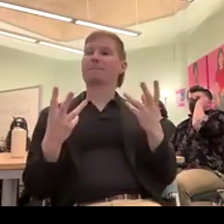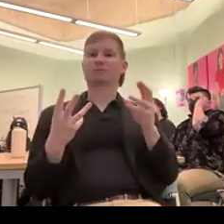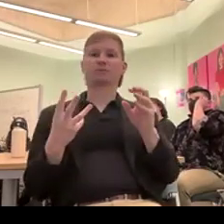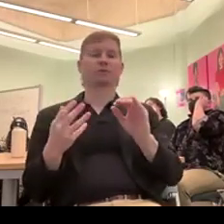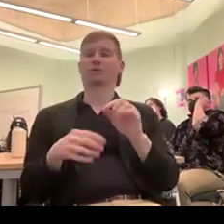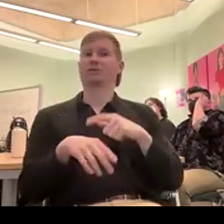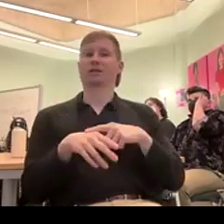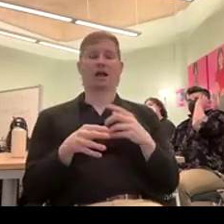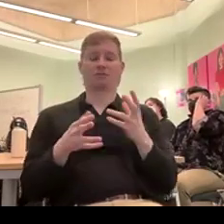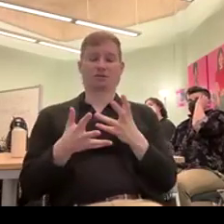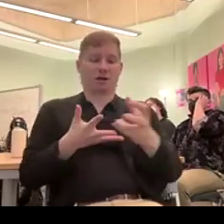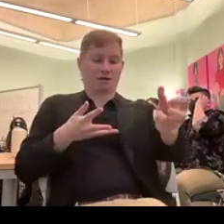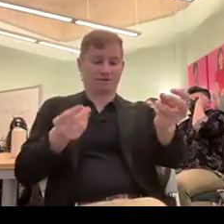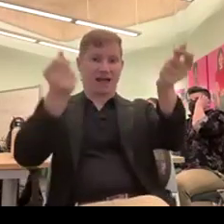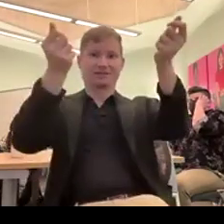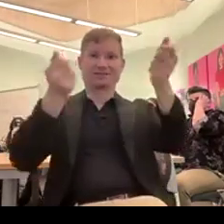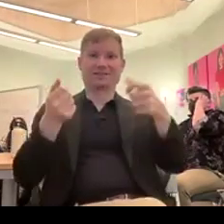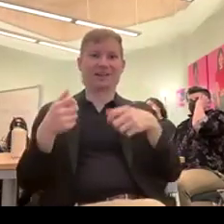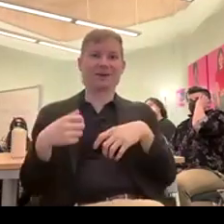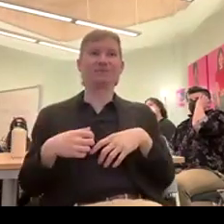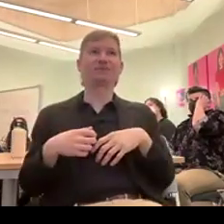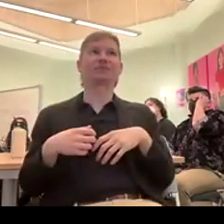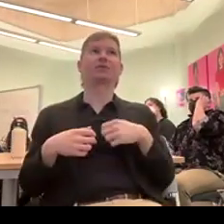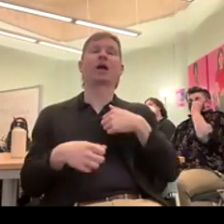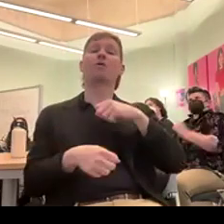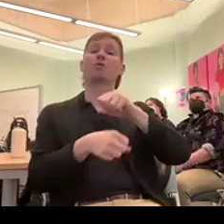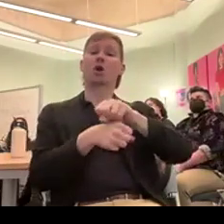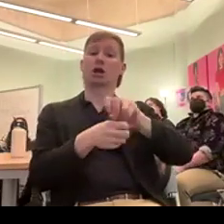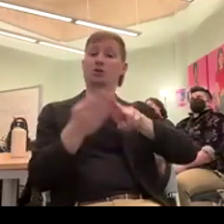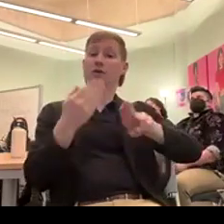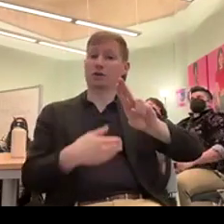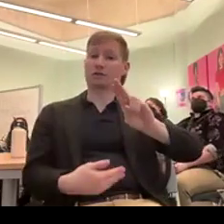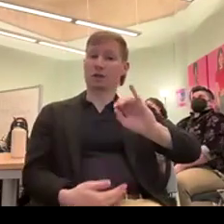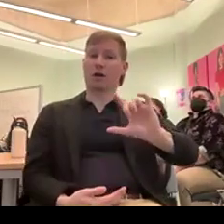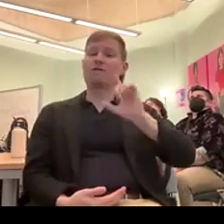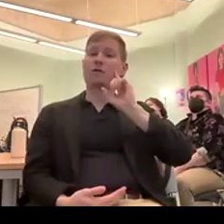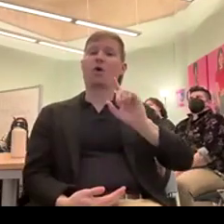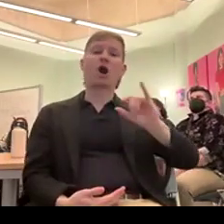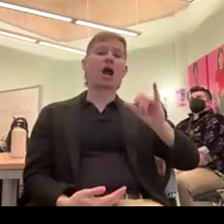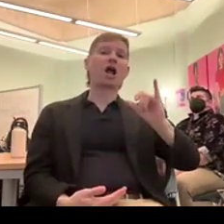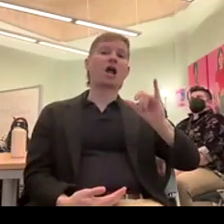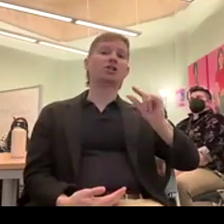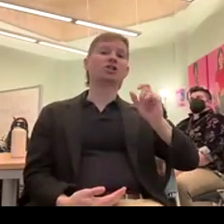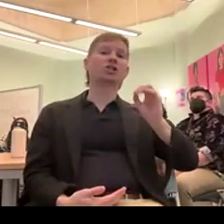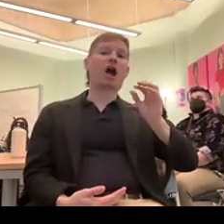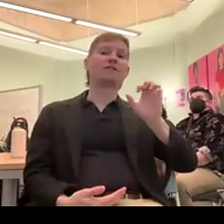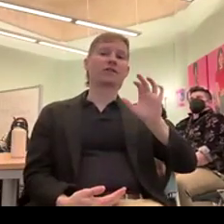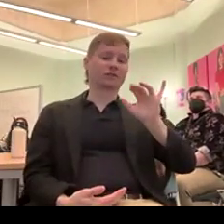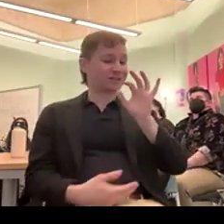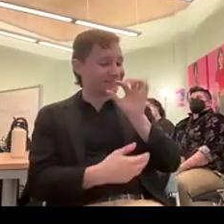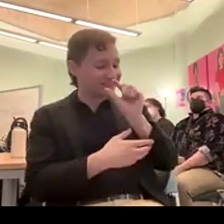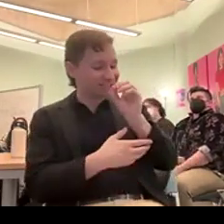around nine months now. It's like, time flies so much. So, I work at the University of Illinois for